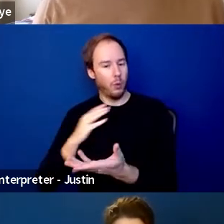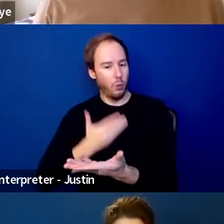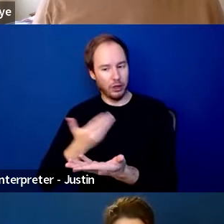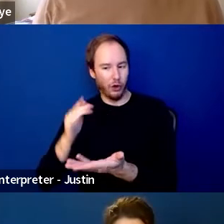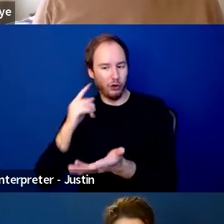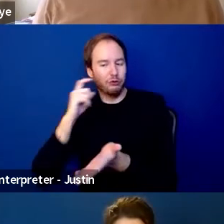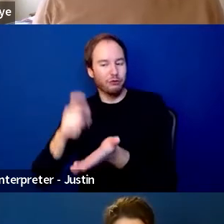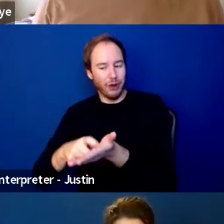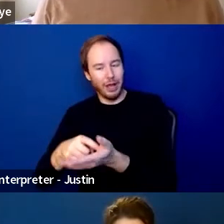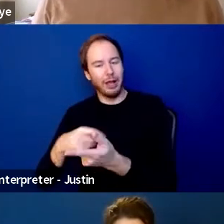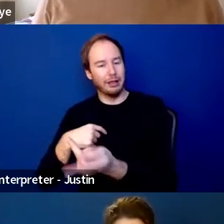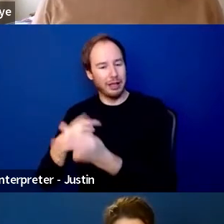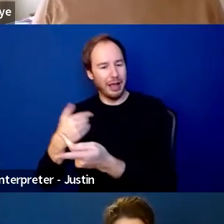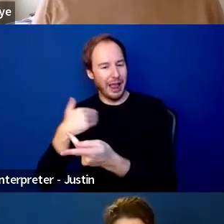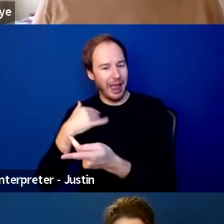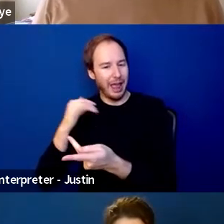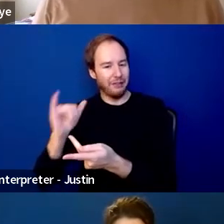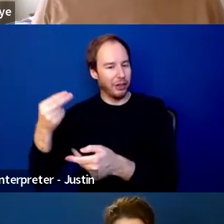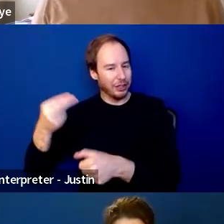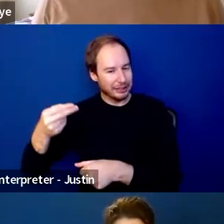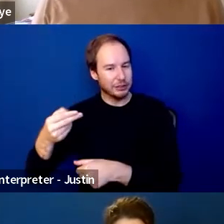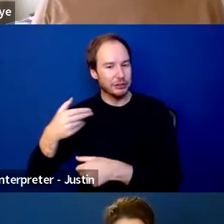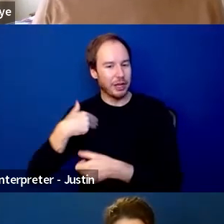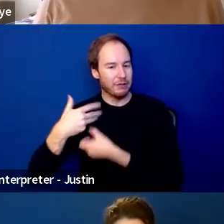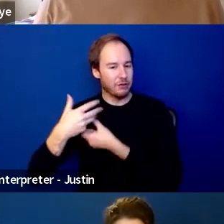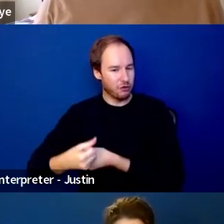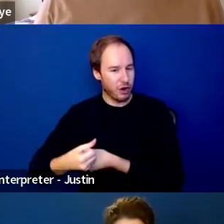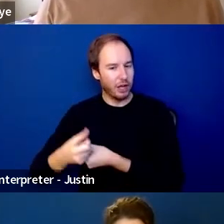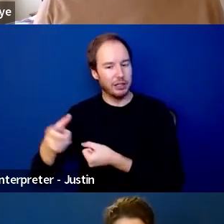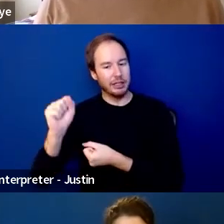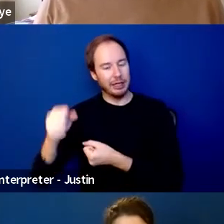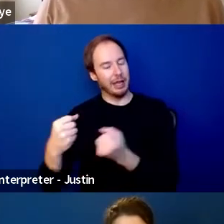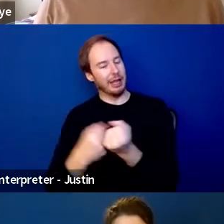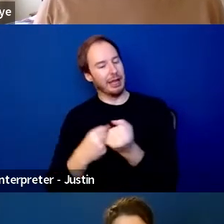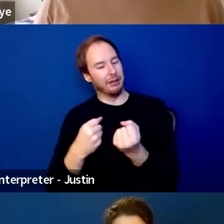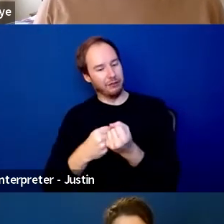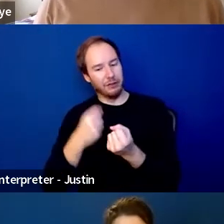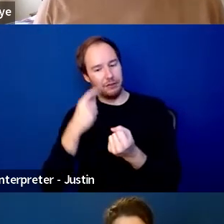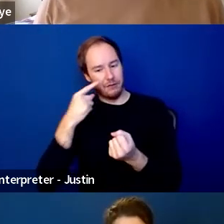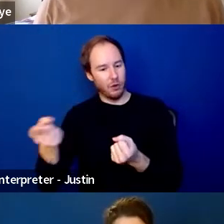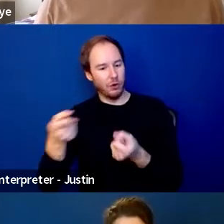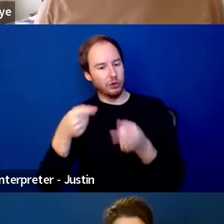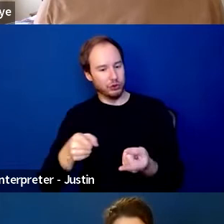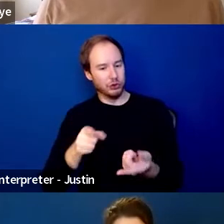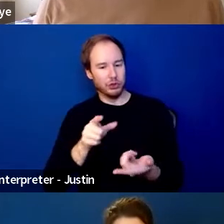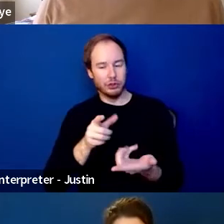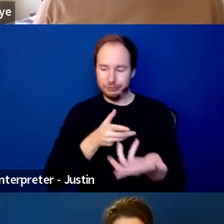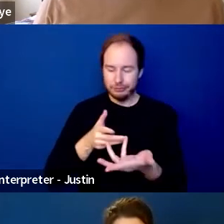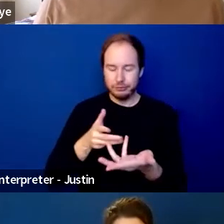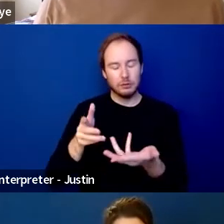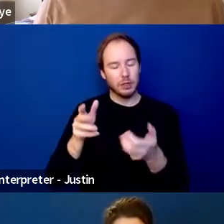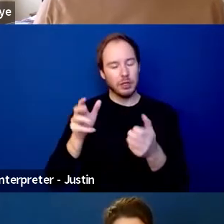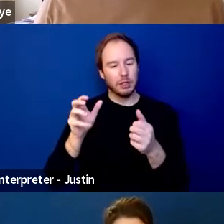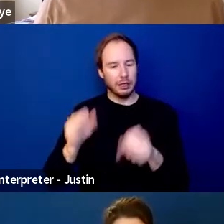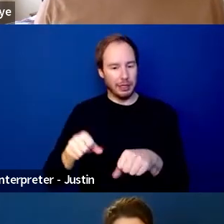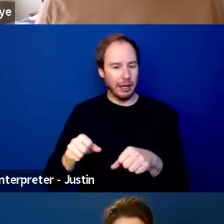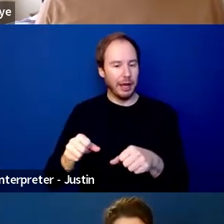and all of Bob's needs and can both advocate for Bob. And also, like I said,